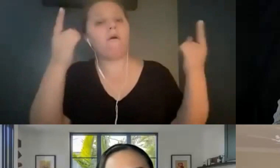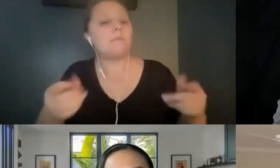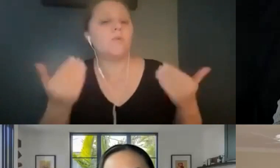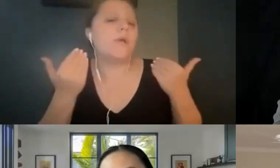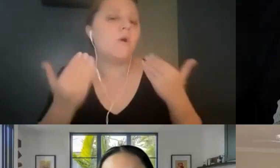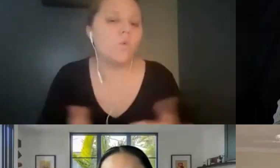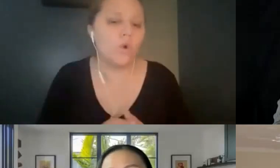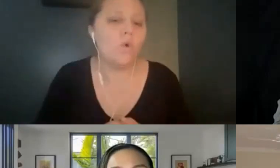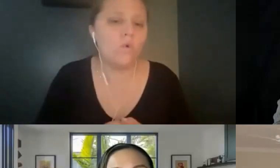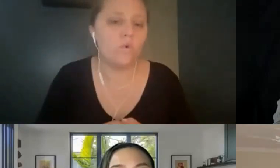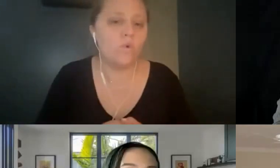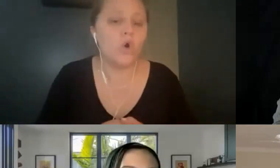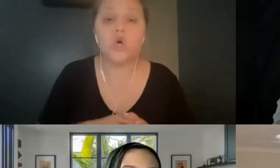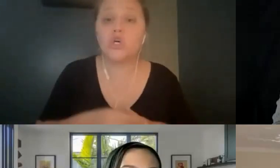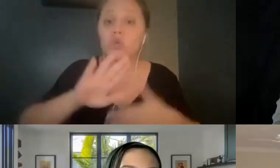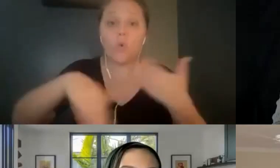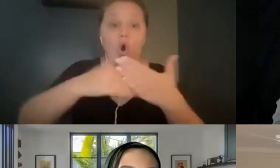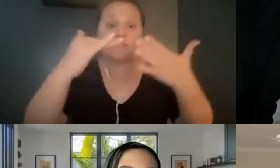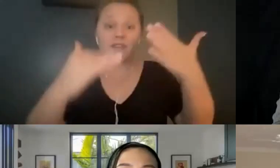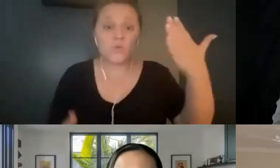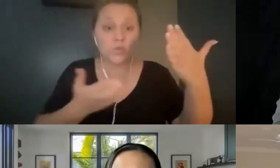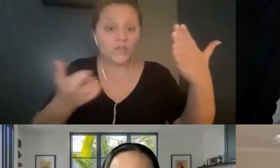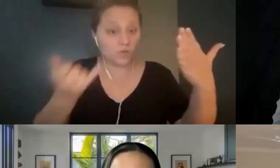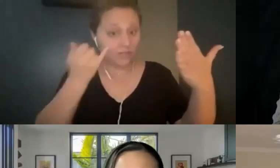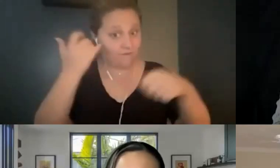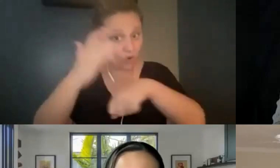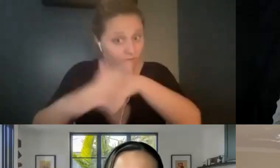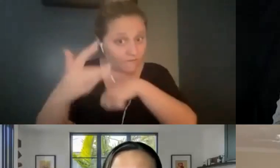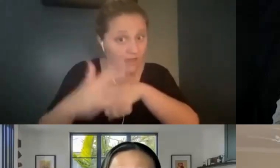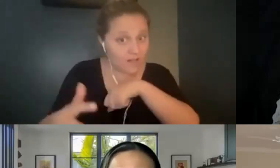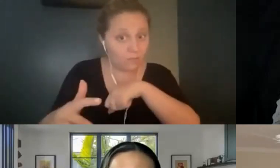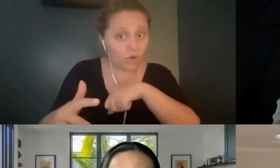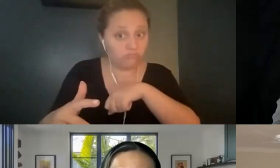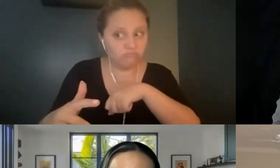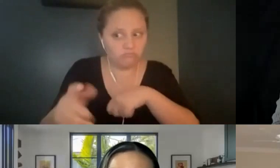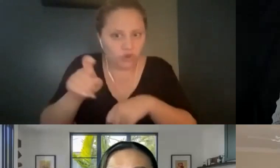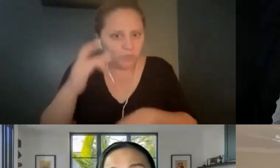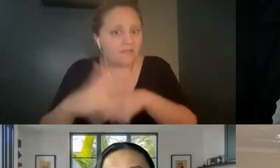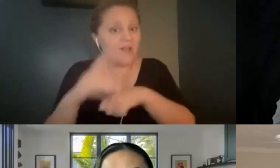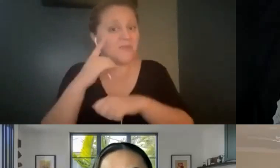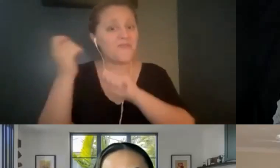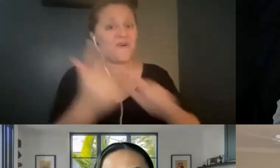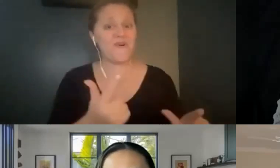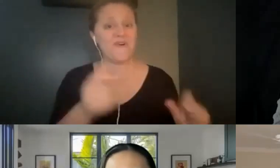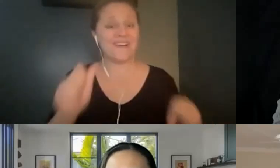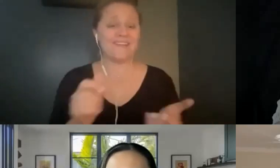sort like you know, these resources are available in your company, they will be available to everybody to be able to use and benefit from, and I think that's